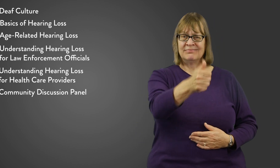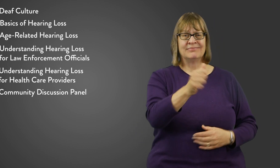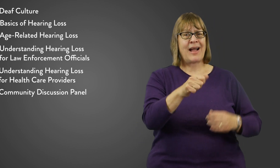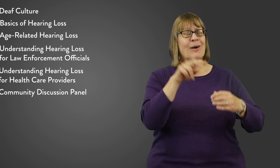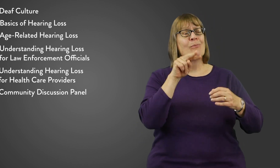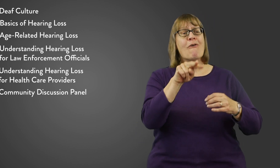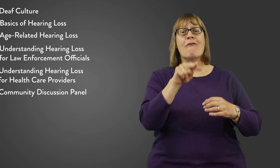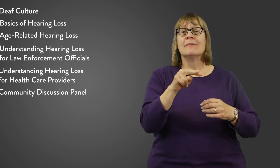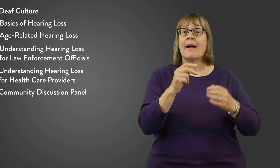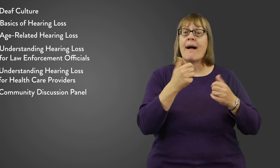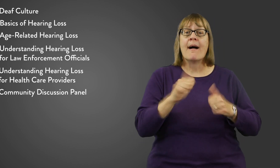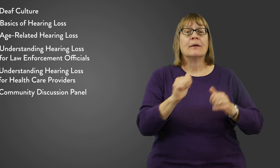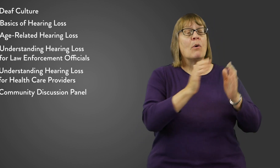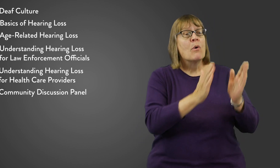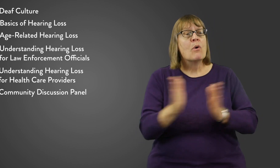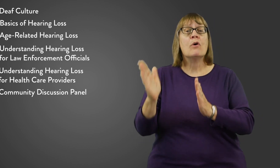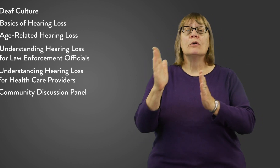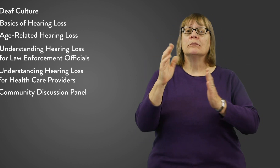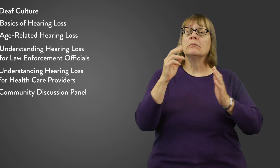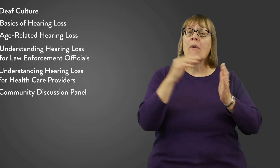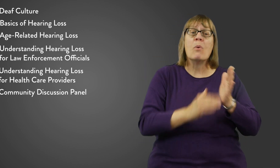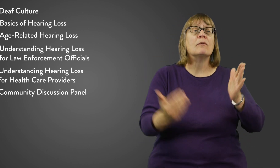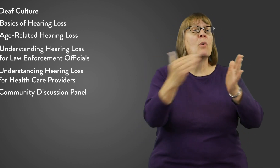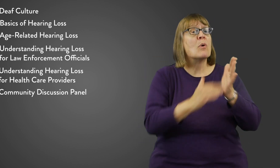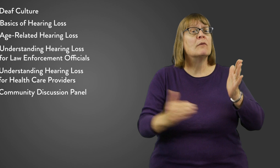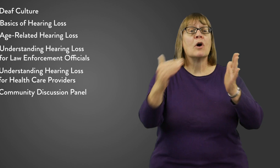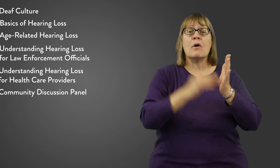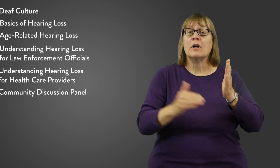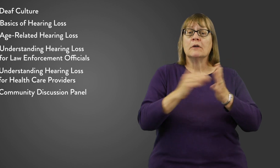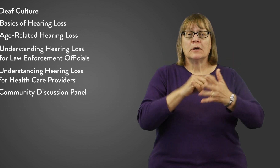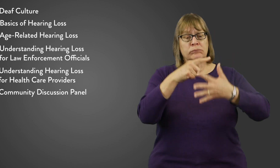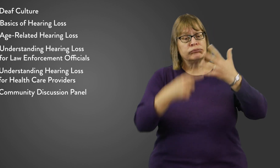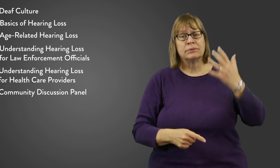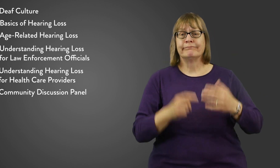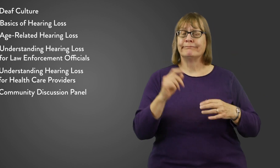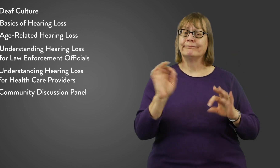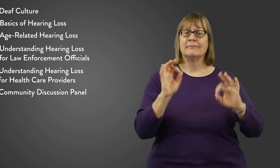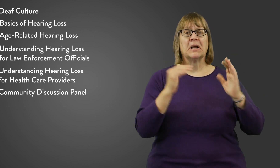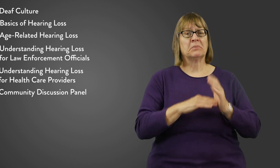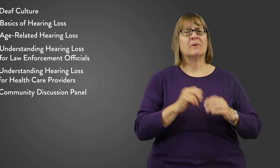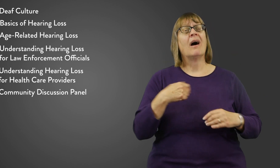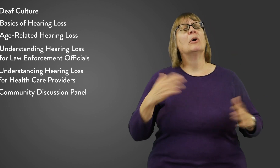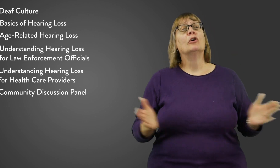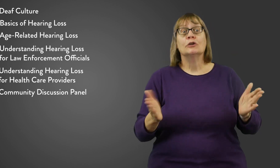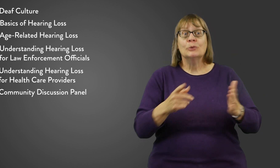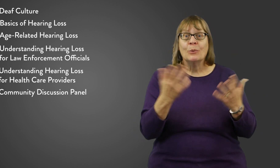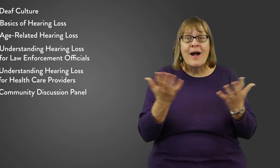You may start with any of these videos and watch them as many times as you like.